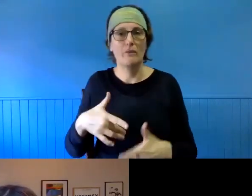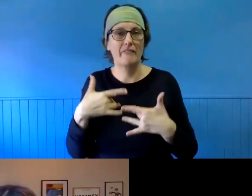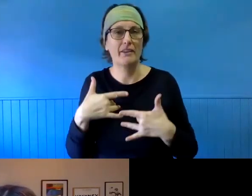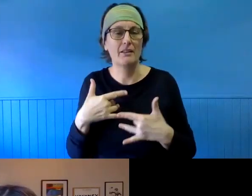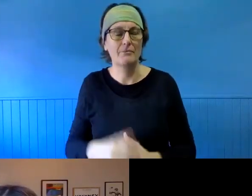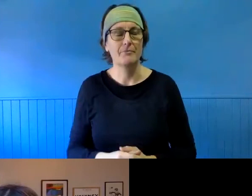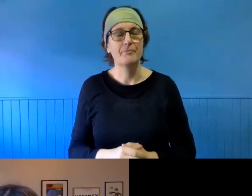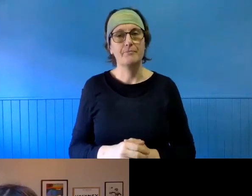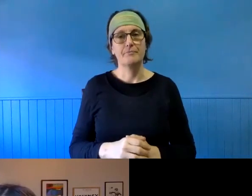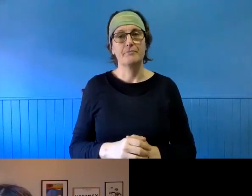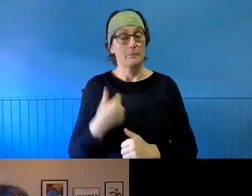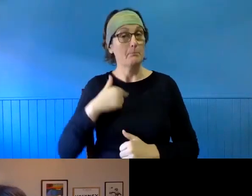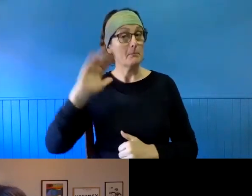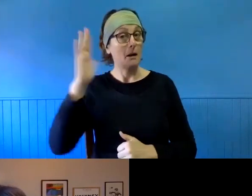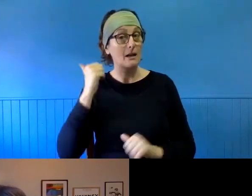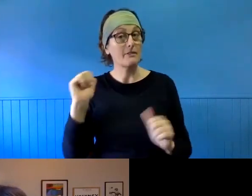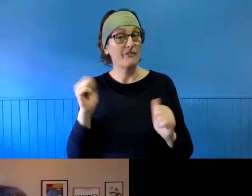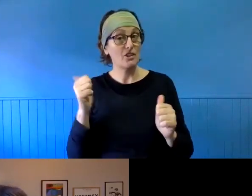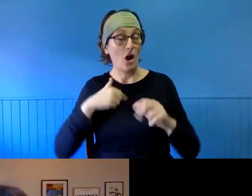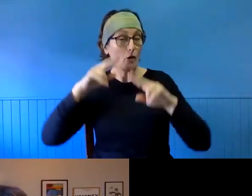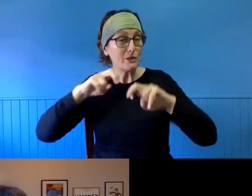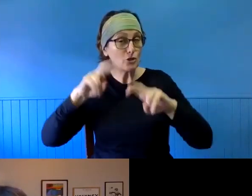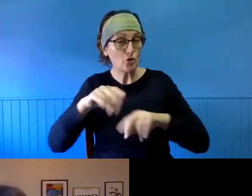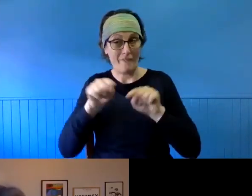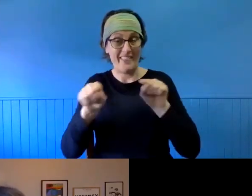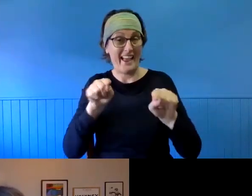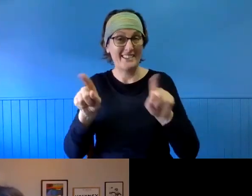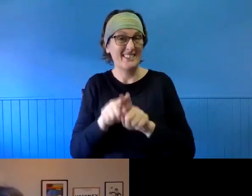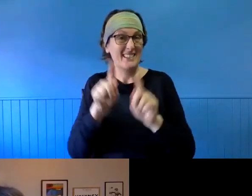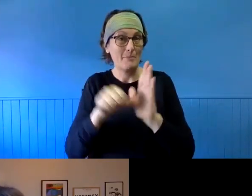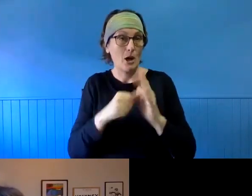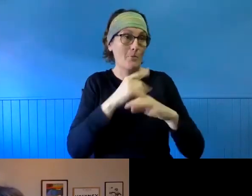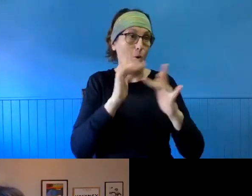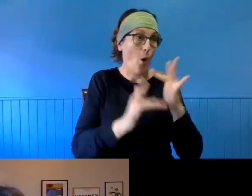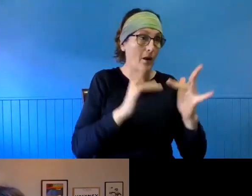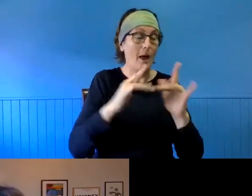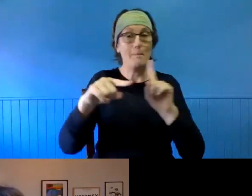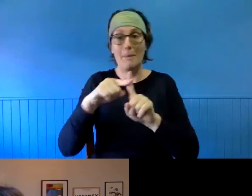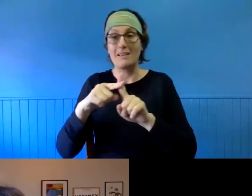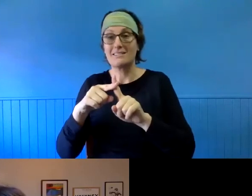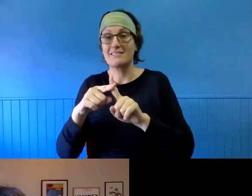experienced, I even researched it. Your students online, if you put a